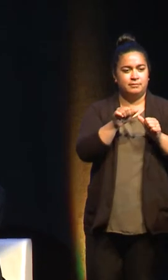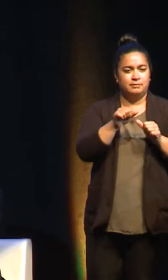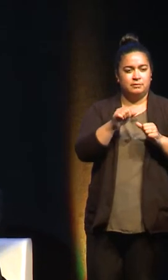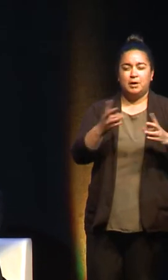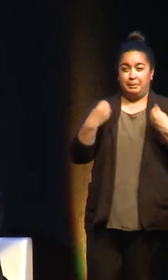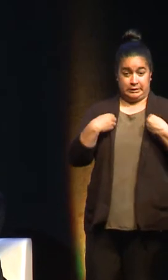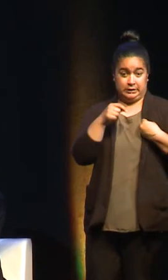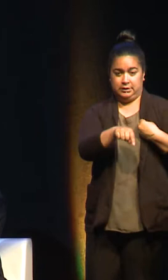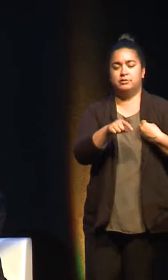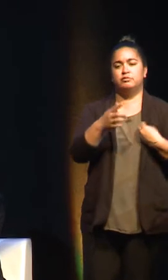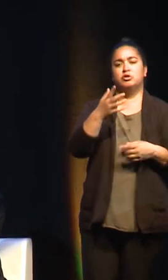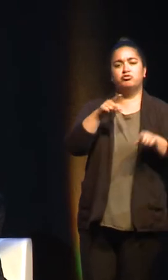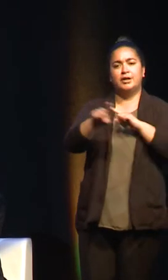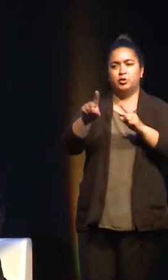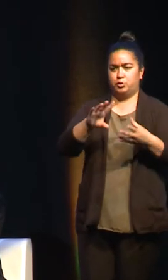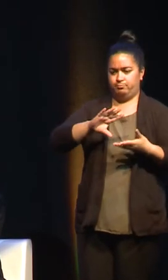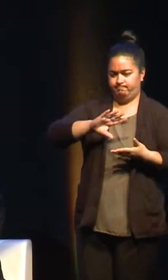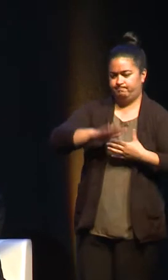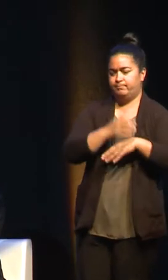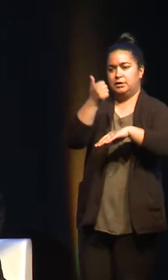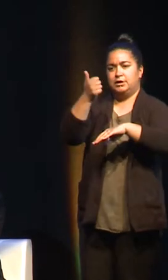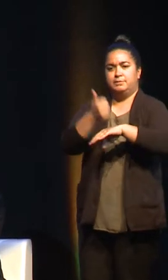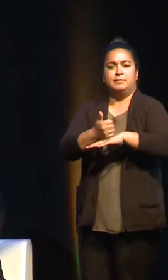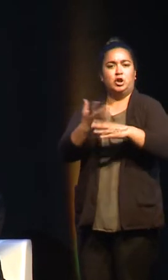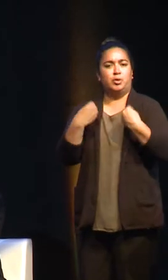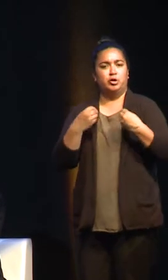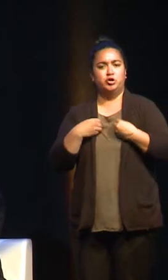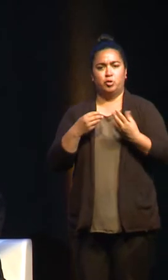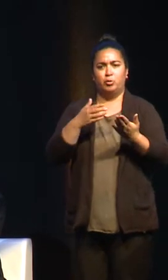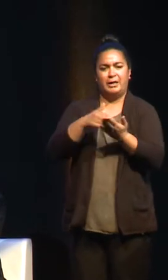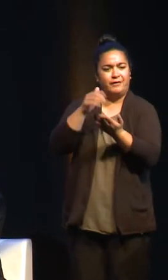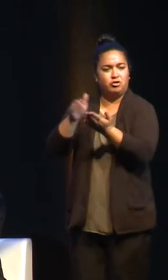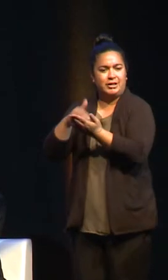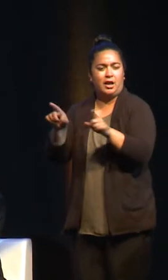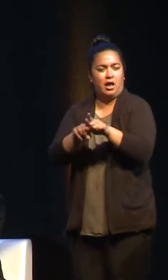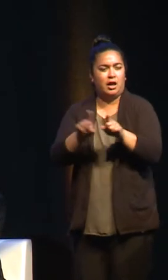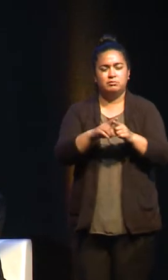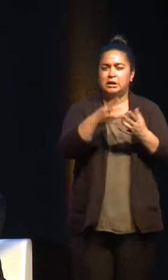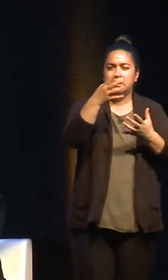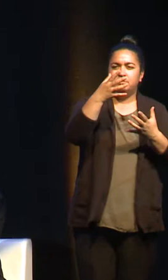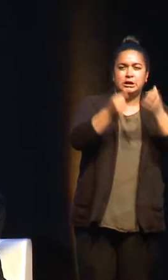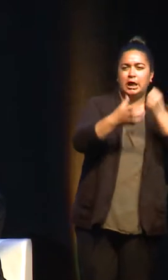commercial manufacturing, dairy meat processing, agricultural processing, pulp paper, you name